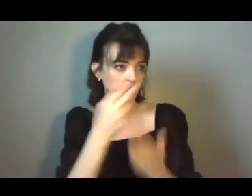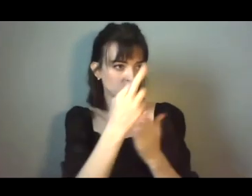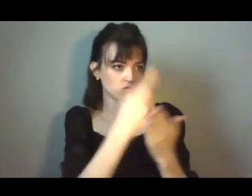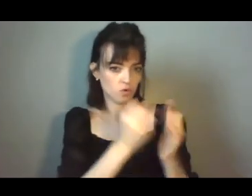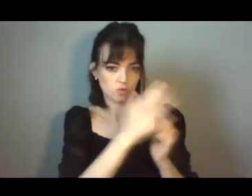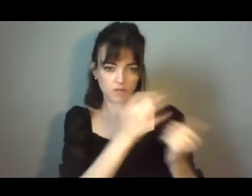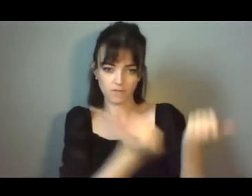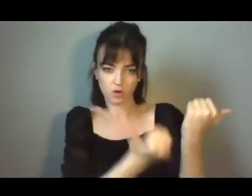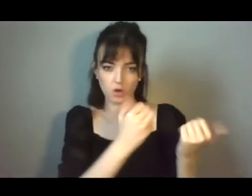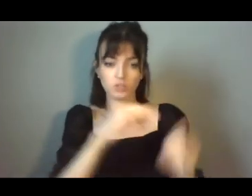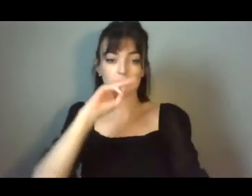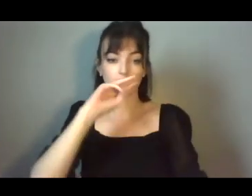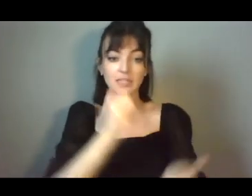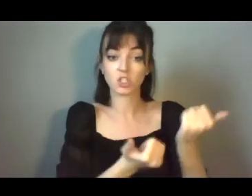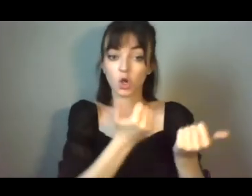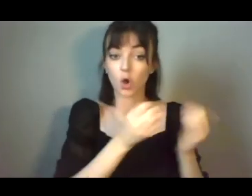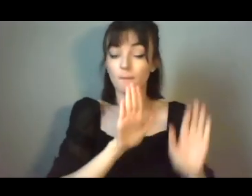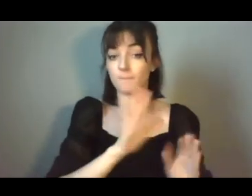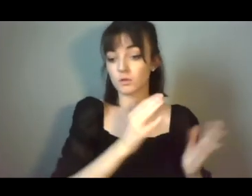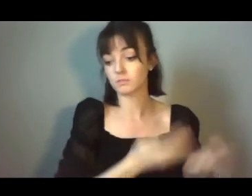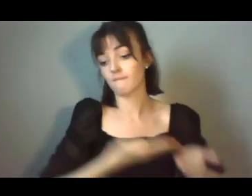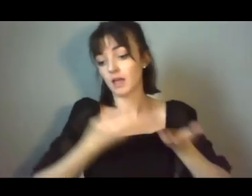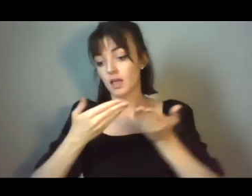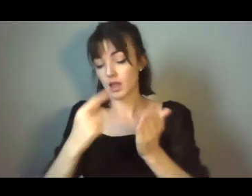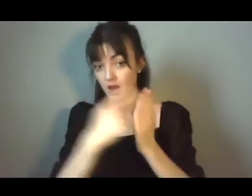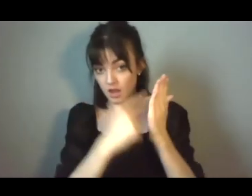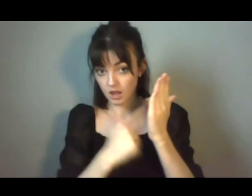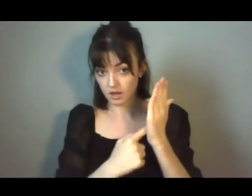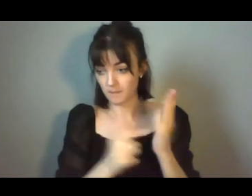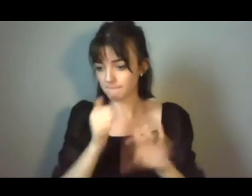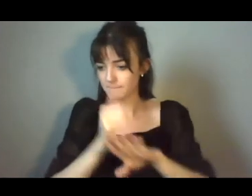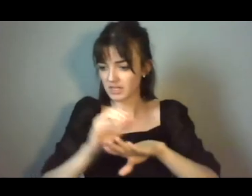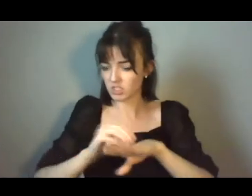they could be remunerate ed from the assets of the person where that can be achieved.